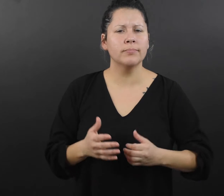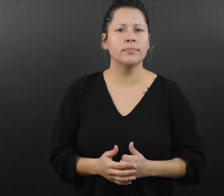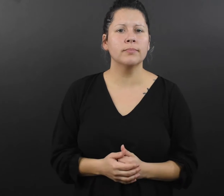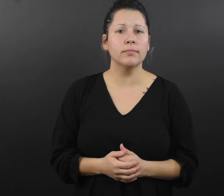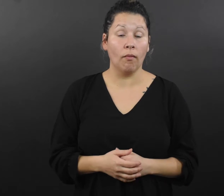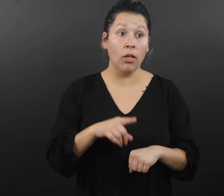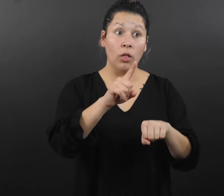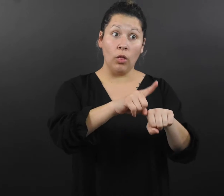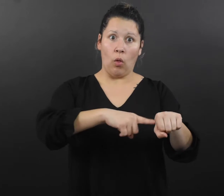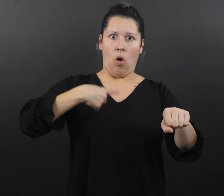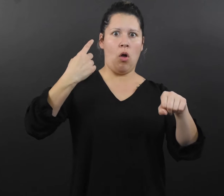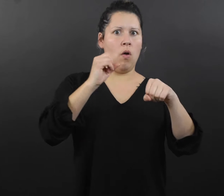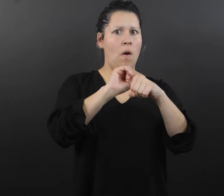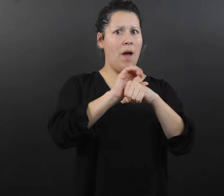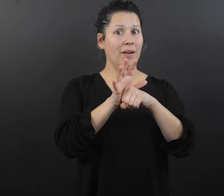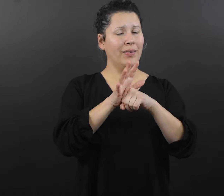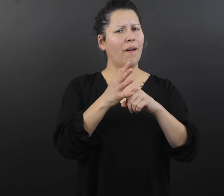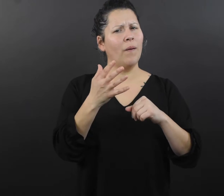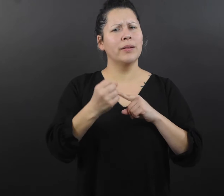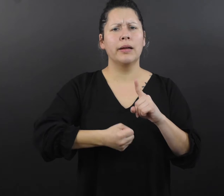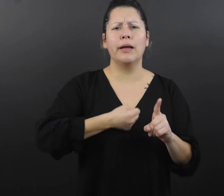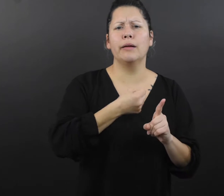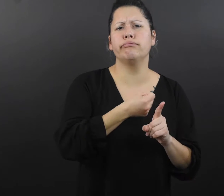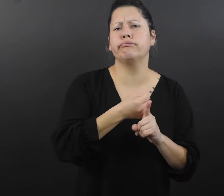Symptoms Long COVID can affect many